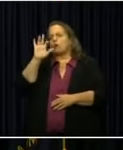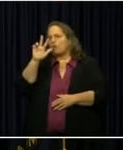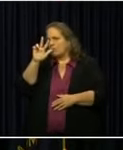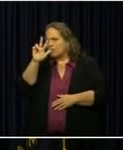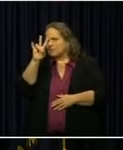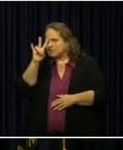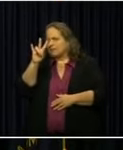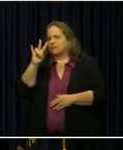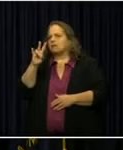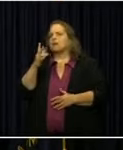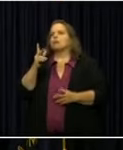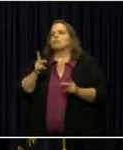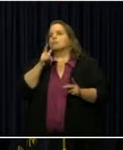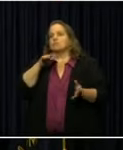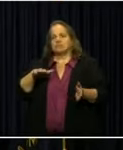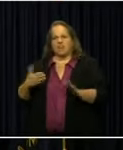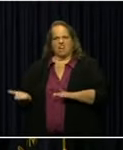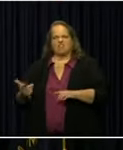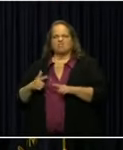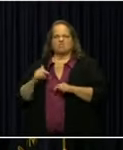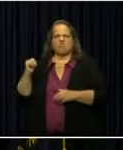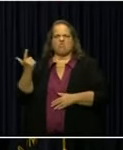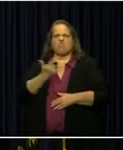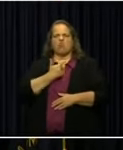81.75% OF DEATHS.